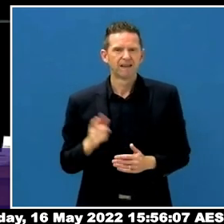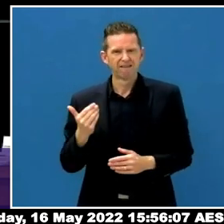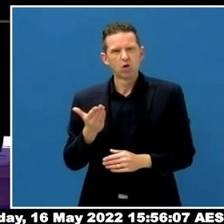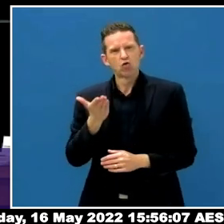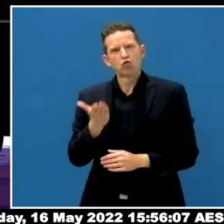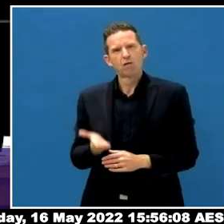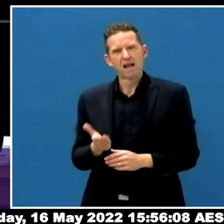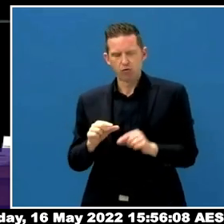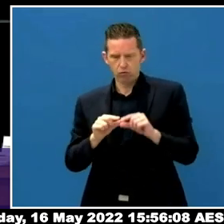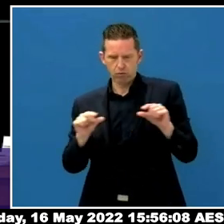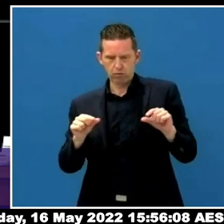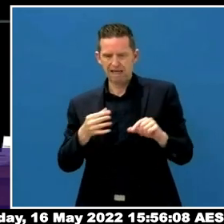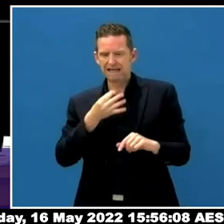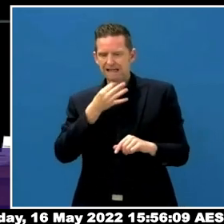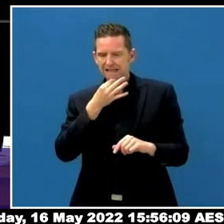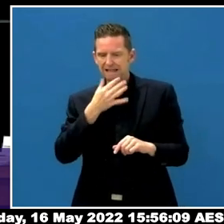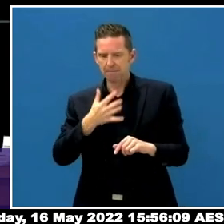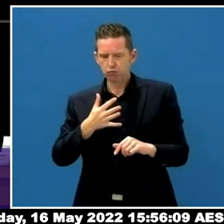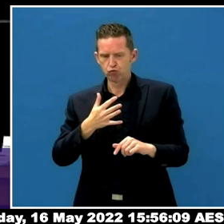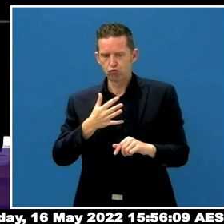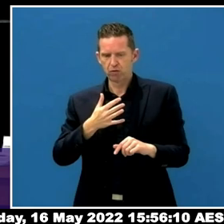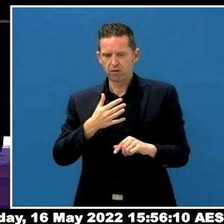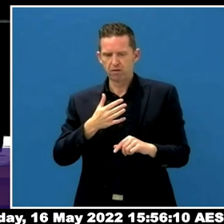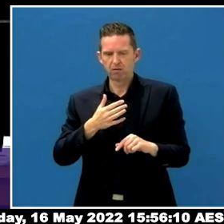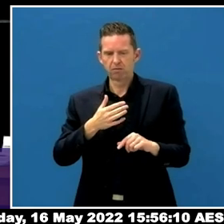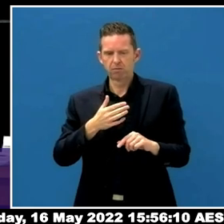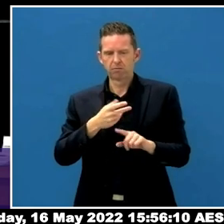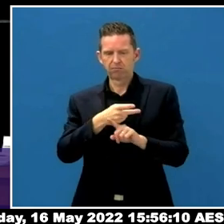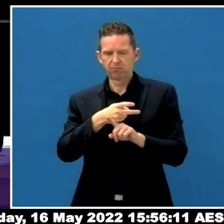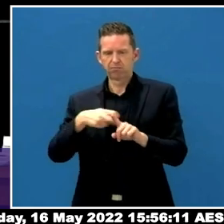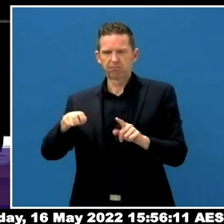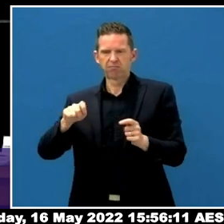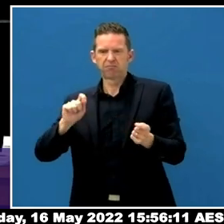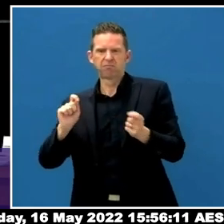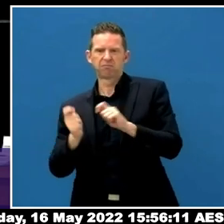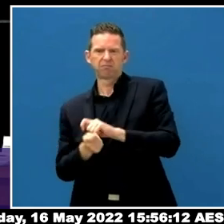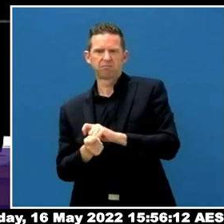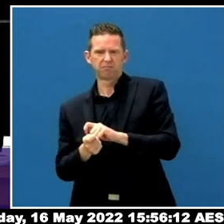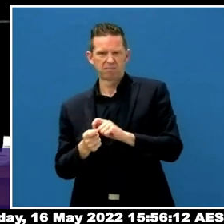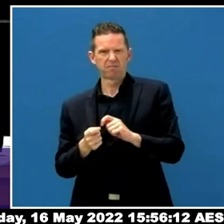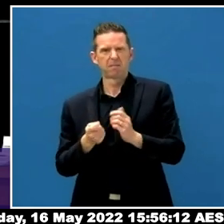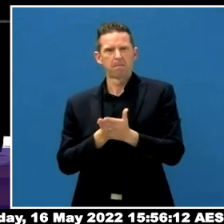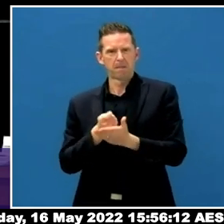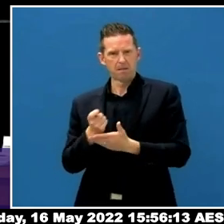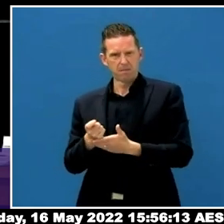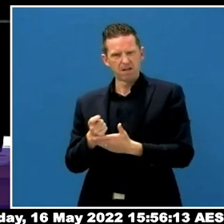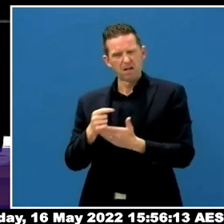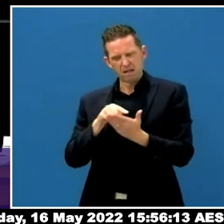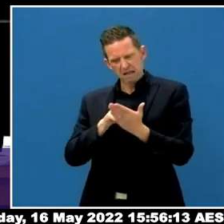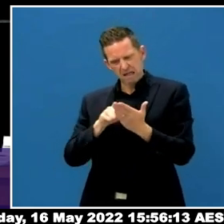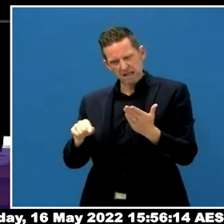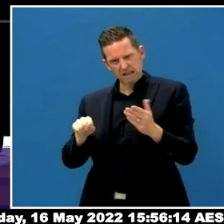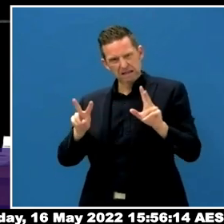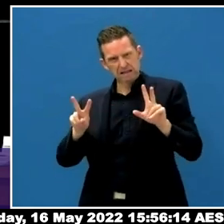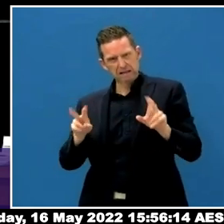that's something that you refer to in the statement? Yes. MR FOGARTY: And Rob, what do you understand that to be now?